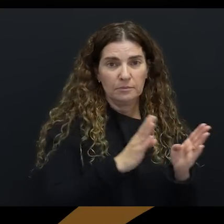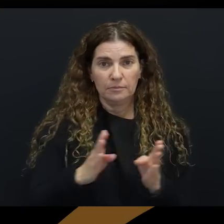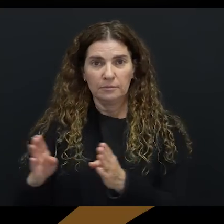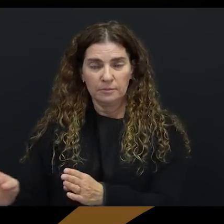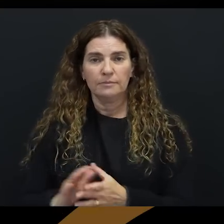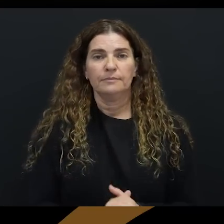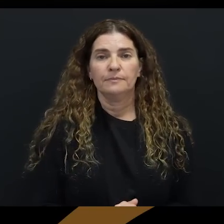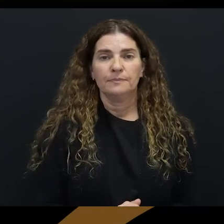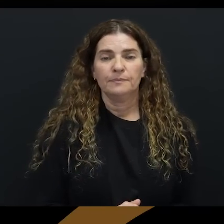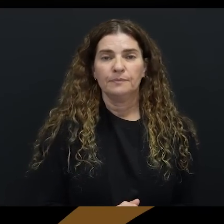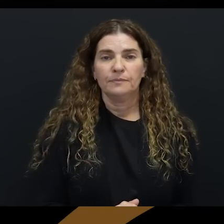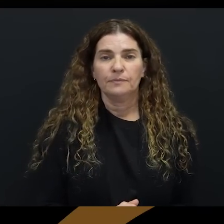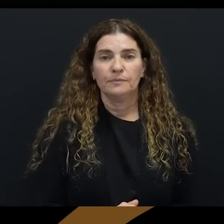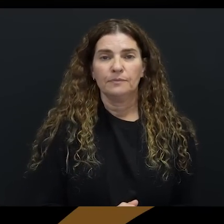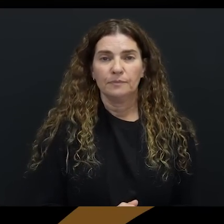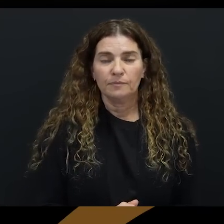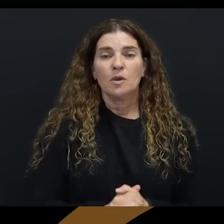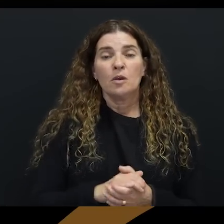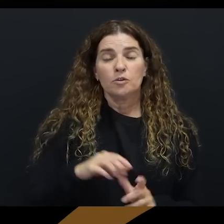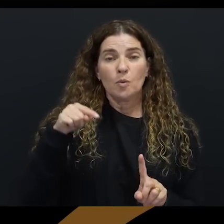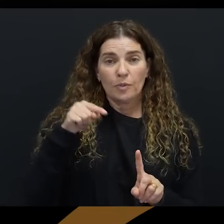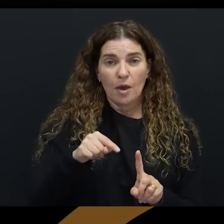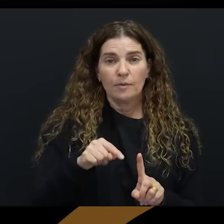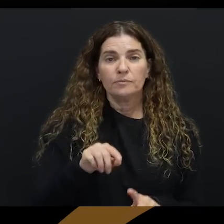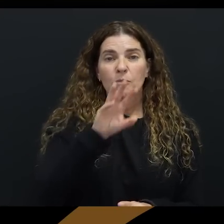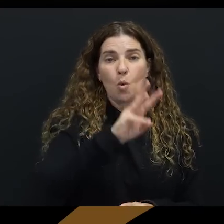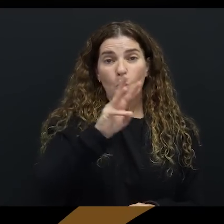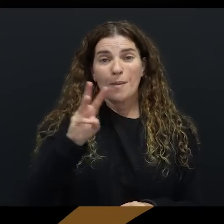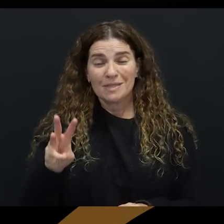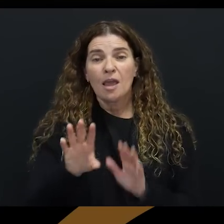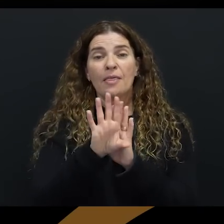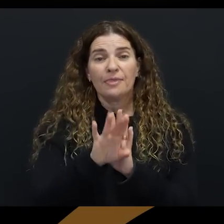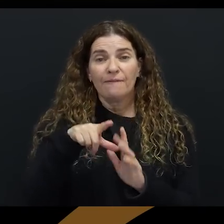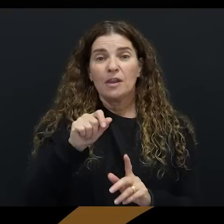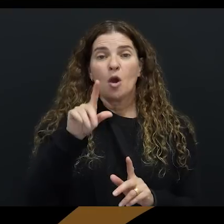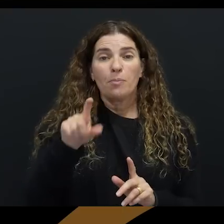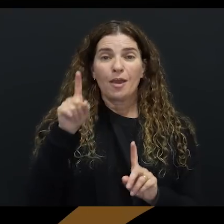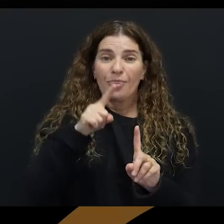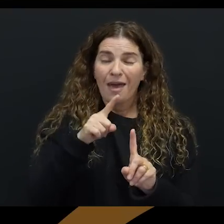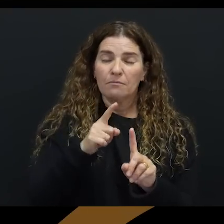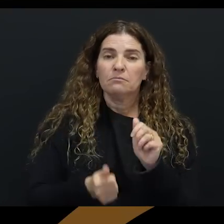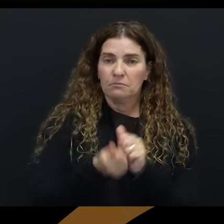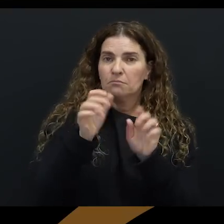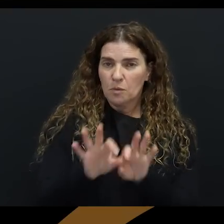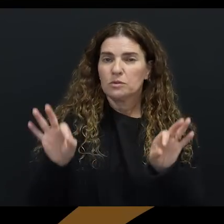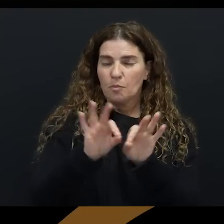the video player was of course the most important piece. We integrated a few different players to feed in videos from Vimeo’s streaming